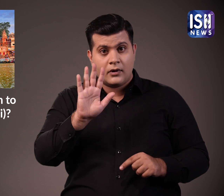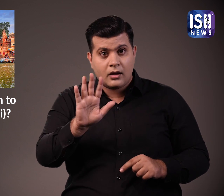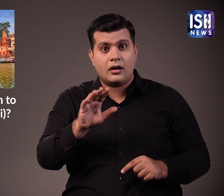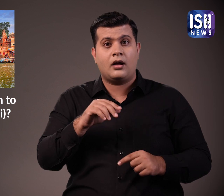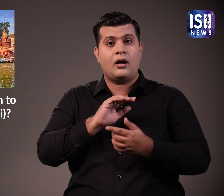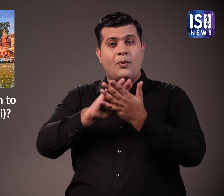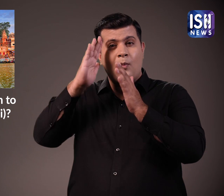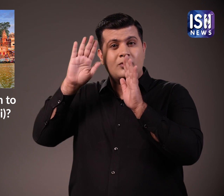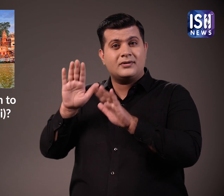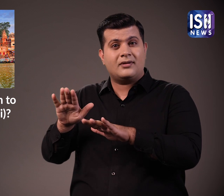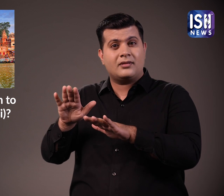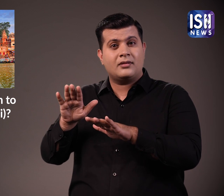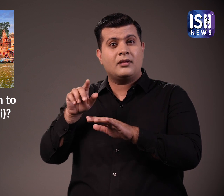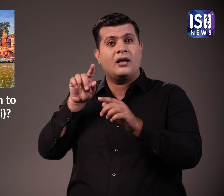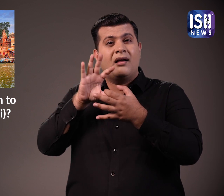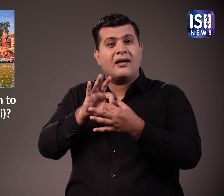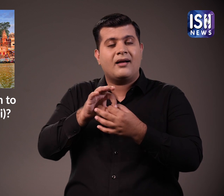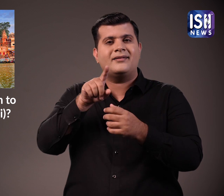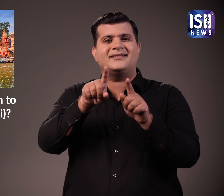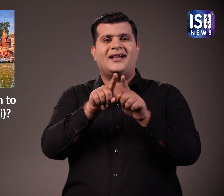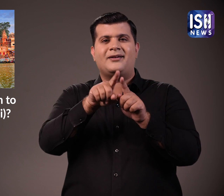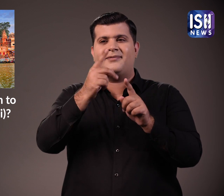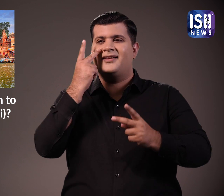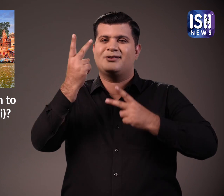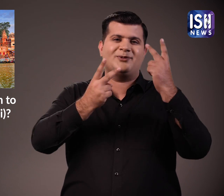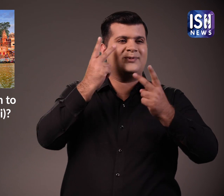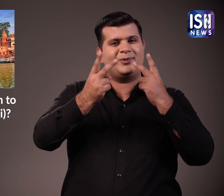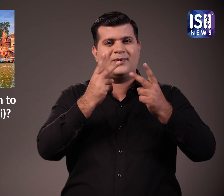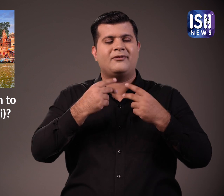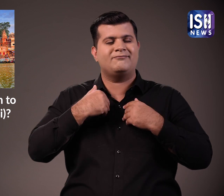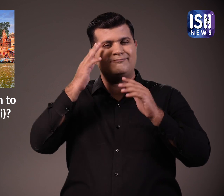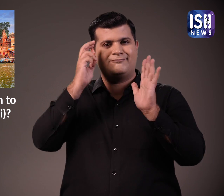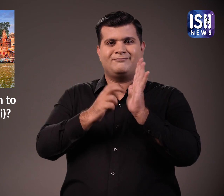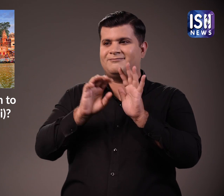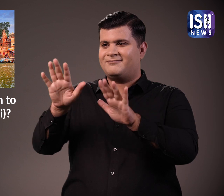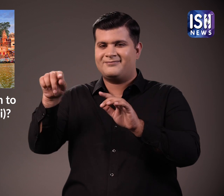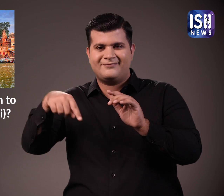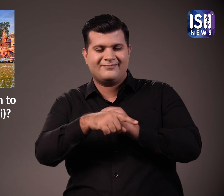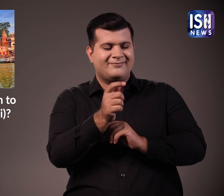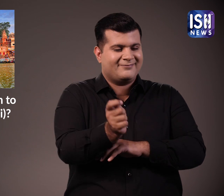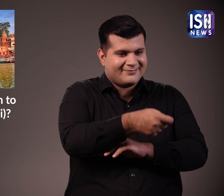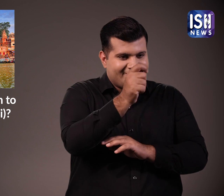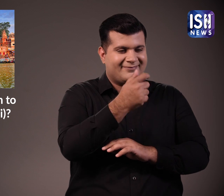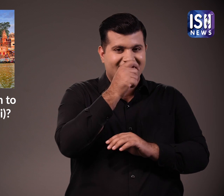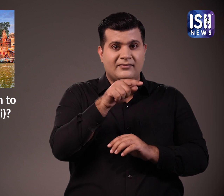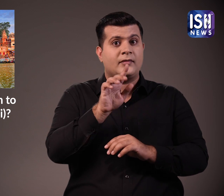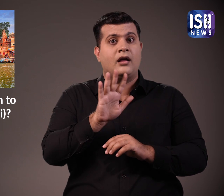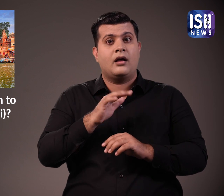There is a hotel, not for people who are visiting Kashi as pilgrims,